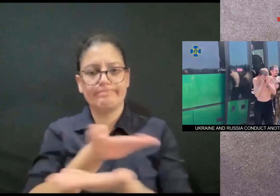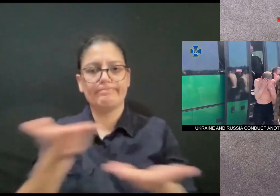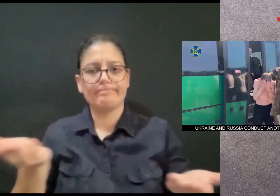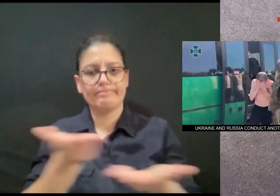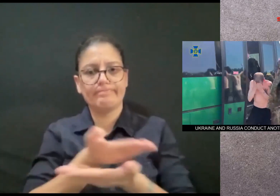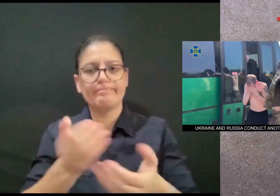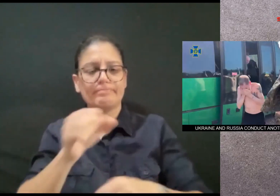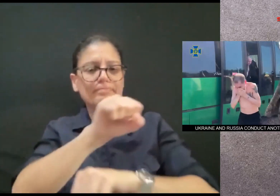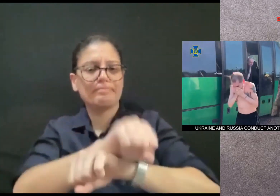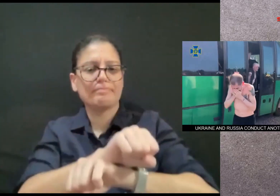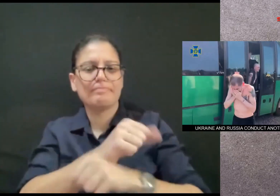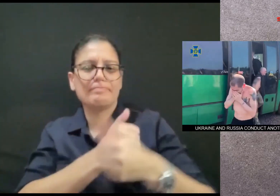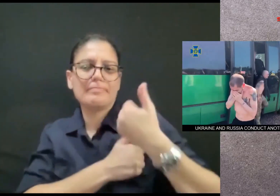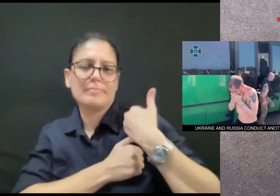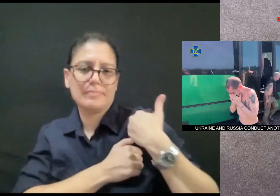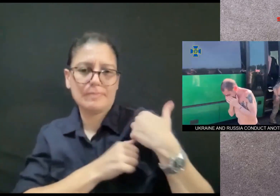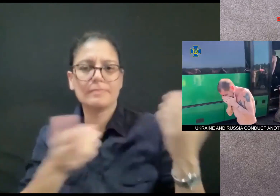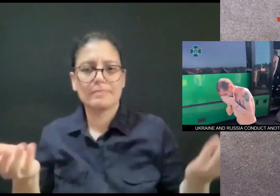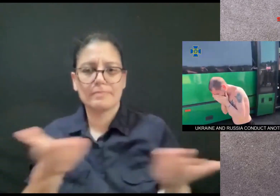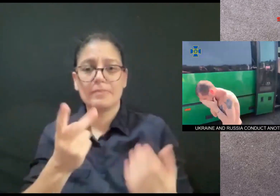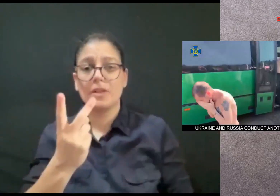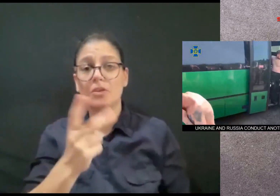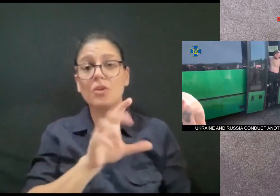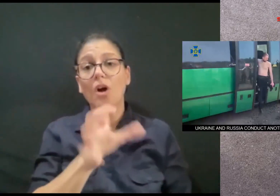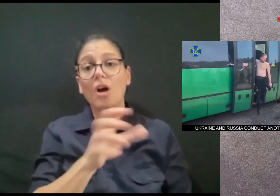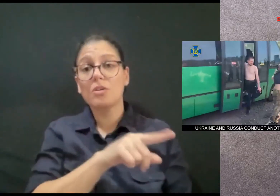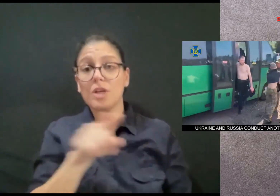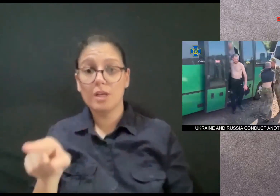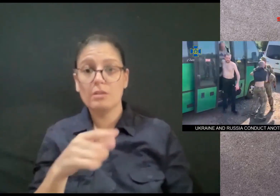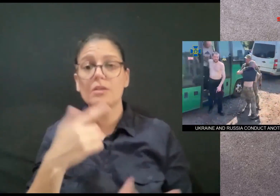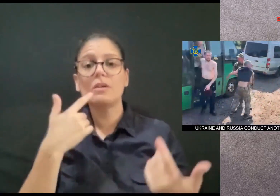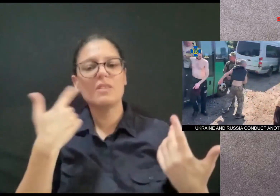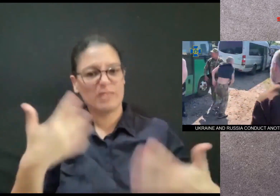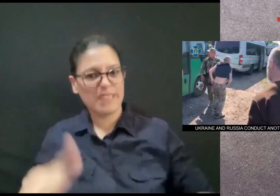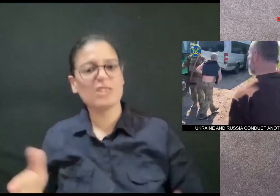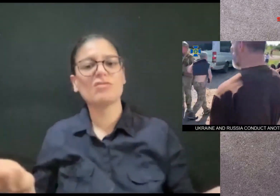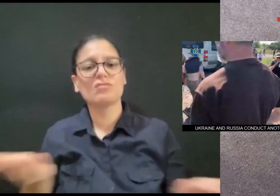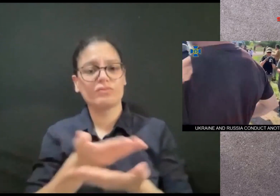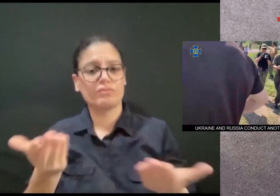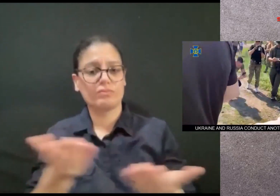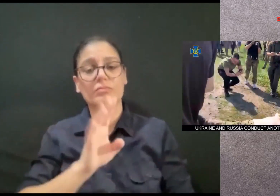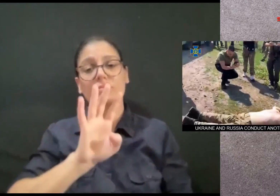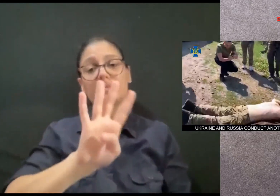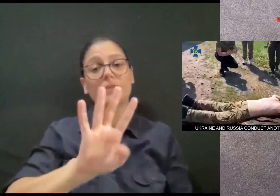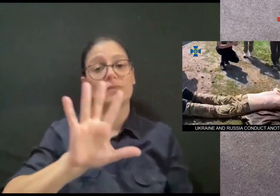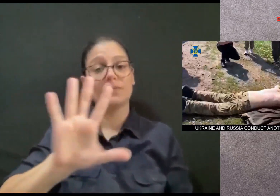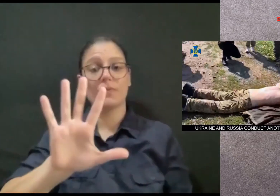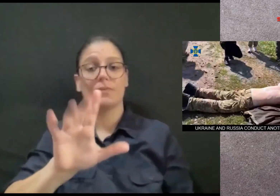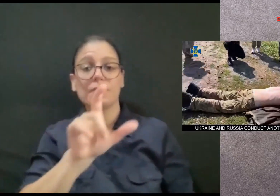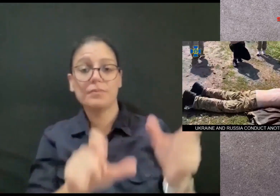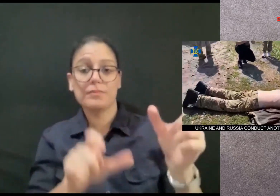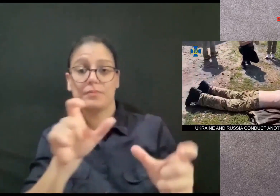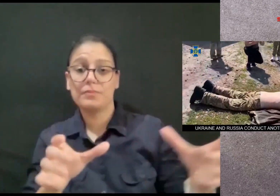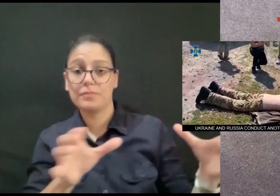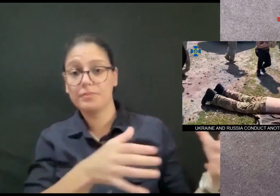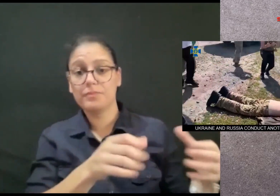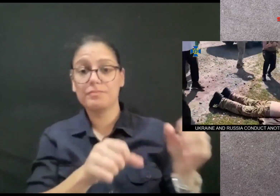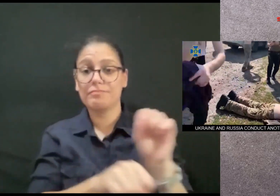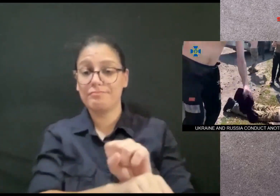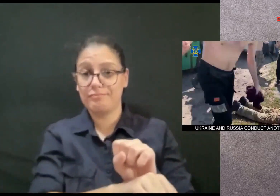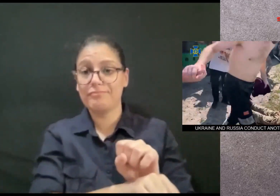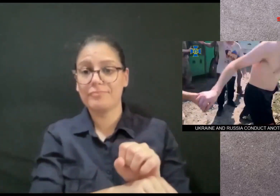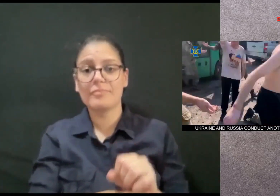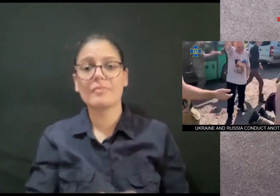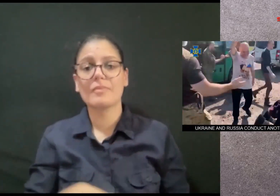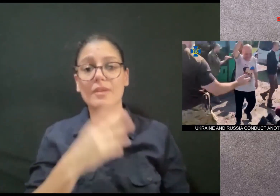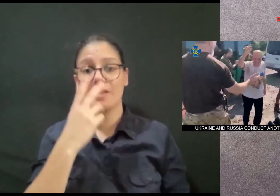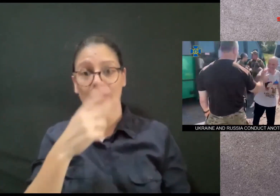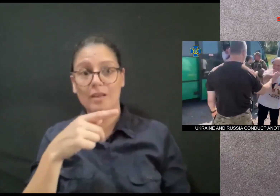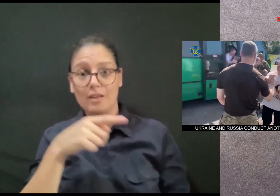out another prisoner swap the two country say they exchanged 45 captured servicemembers